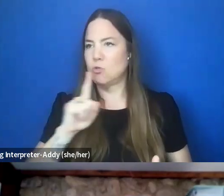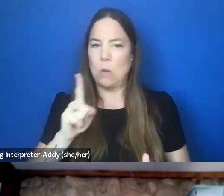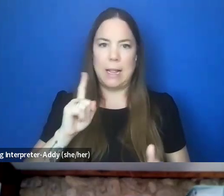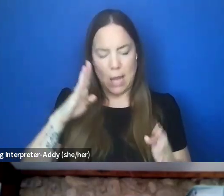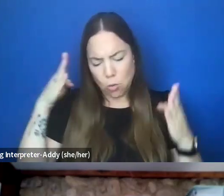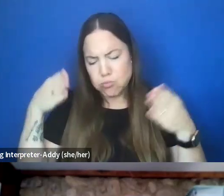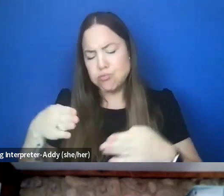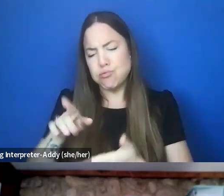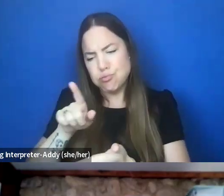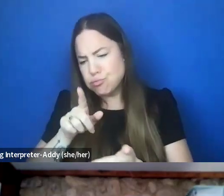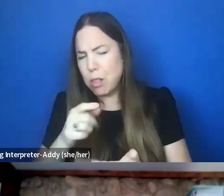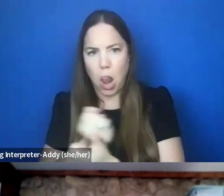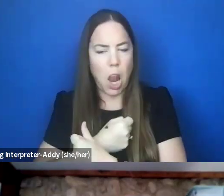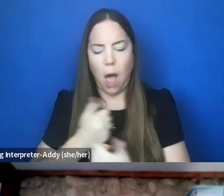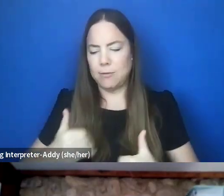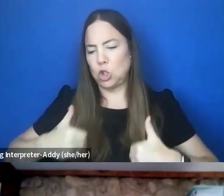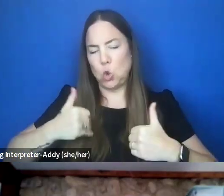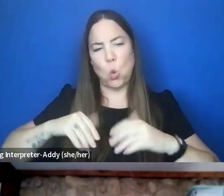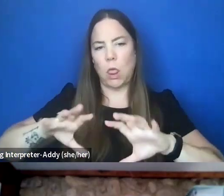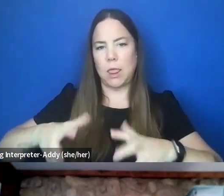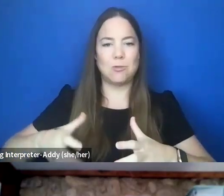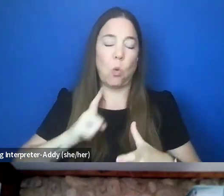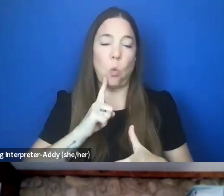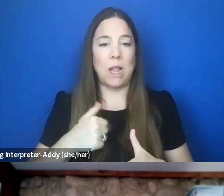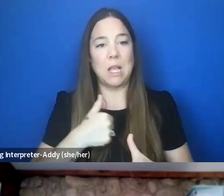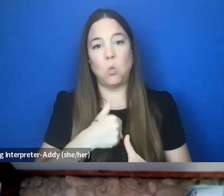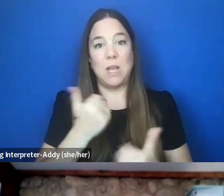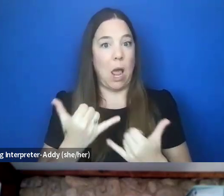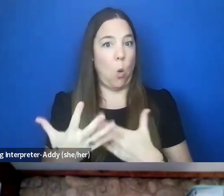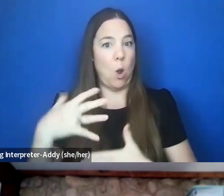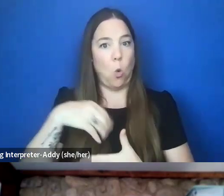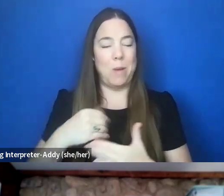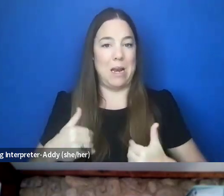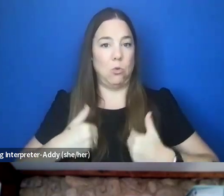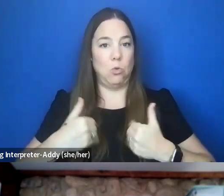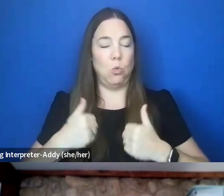Elissa w/ APRIL: so much so that we, you know, have Elissa w/ APRIL: incorporated youth into April.